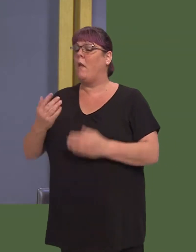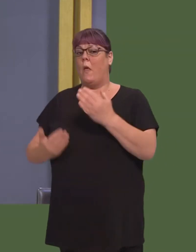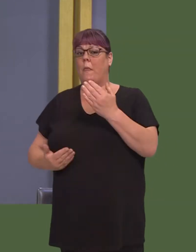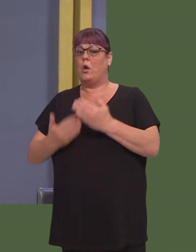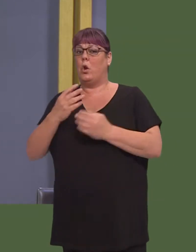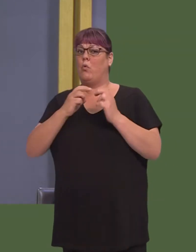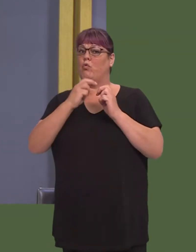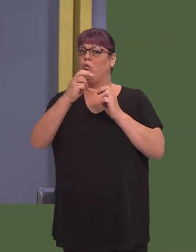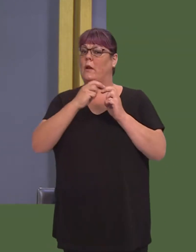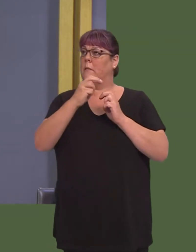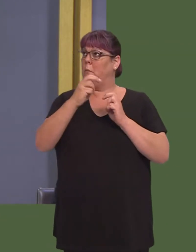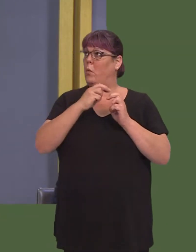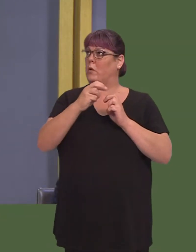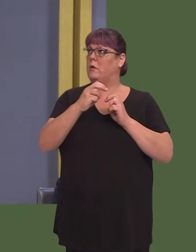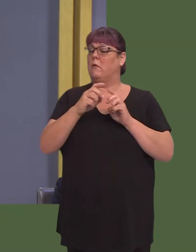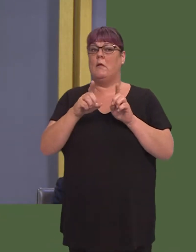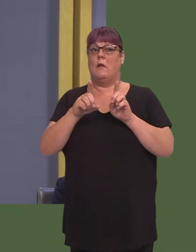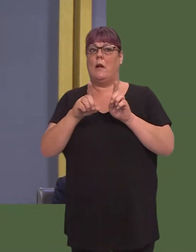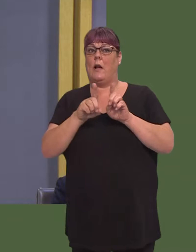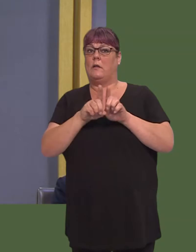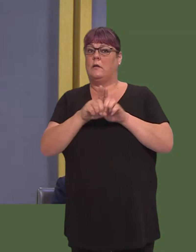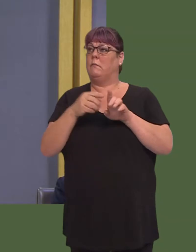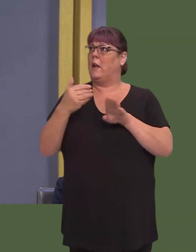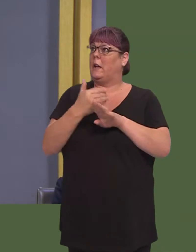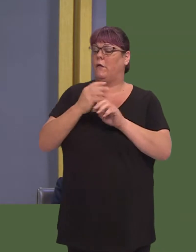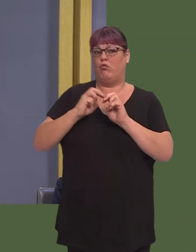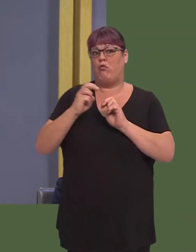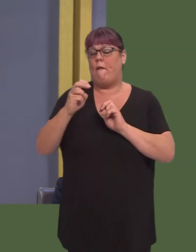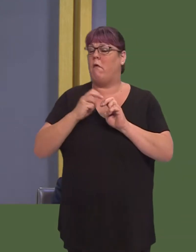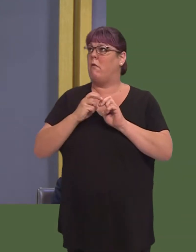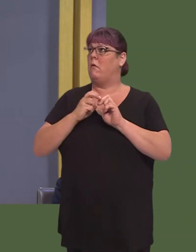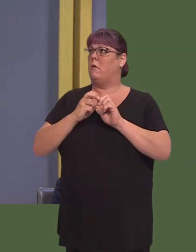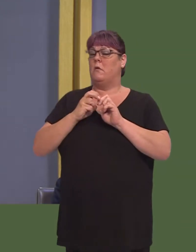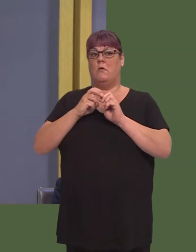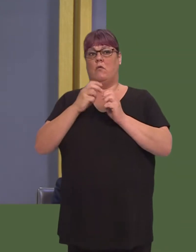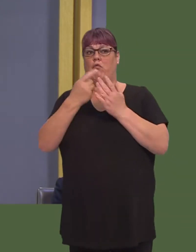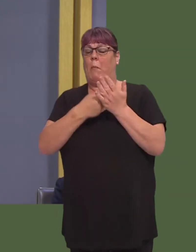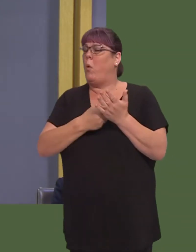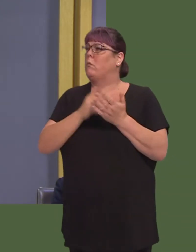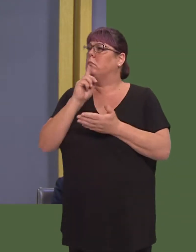Lee Waters AM: I'm delighted that among the first projects to come through under the bid